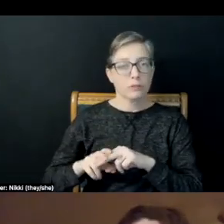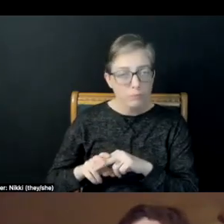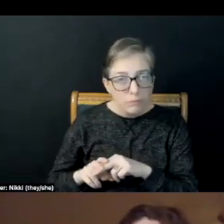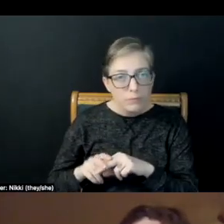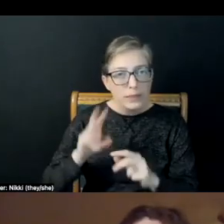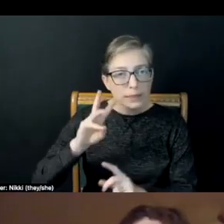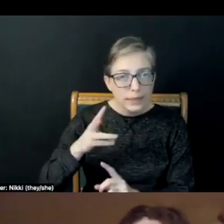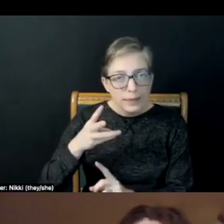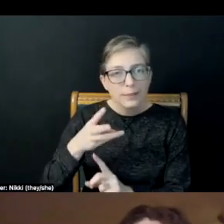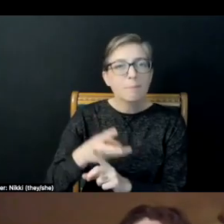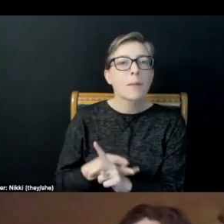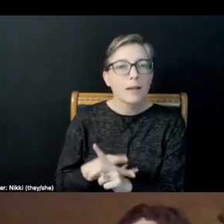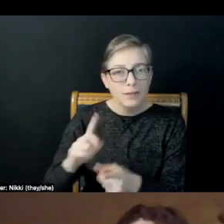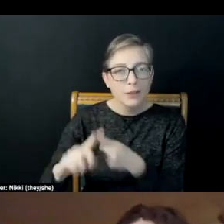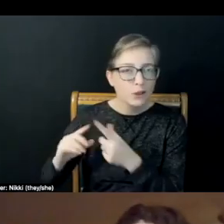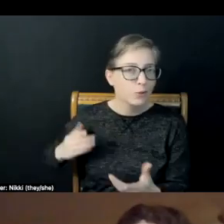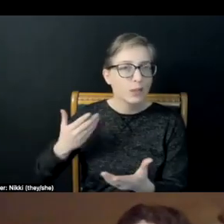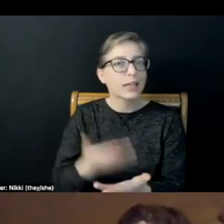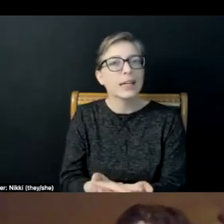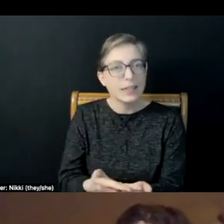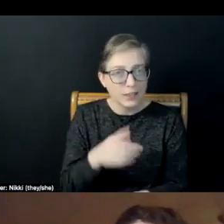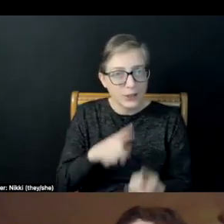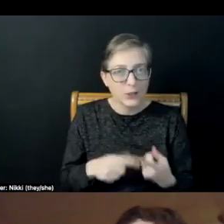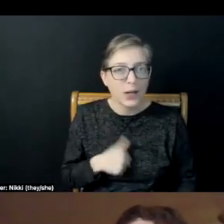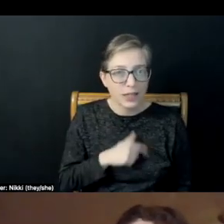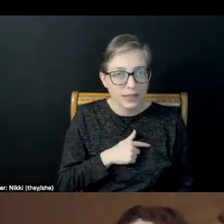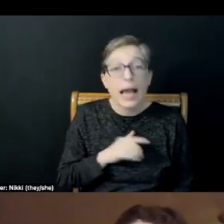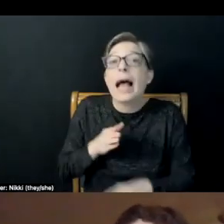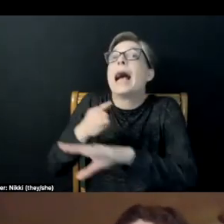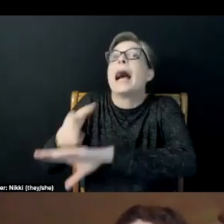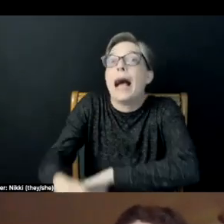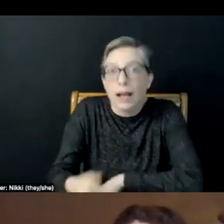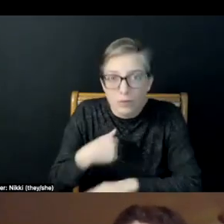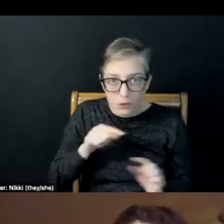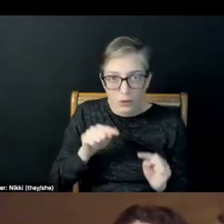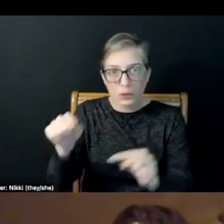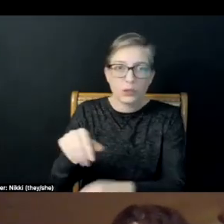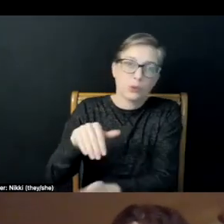That's after the process of going to a doctor, having a doctor and a PT approve it,